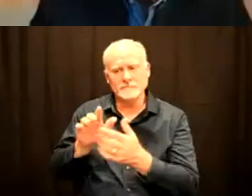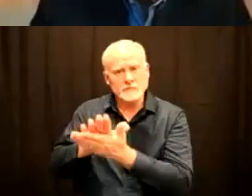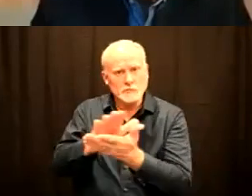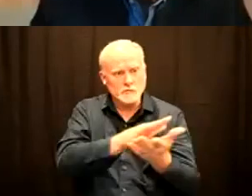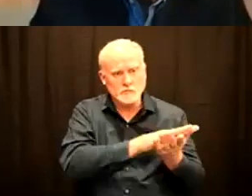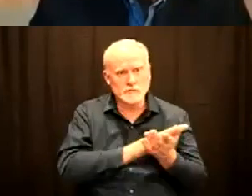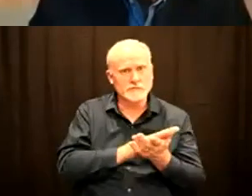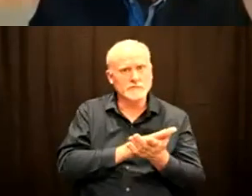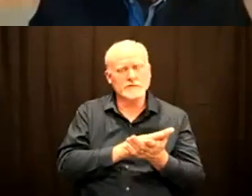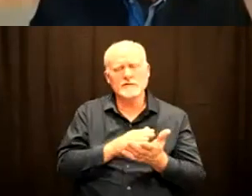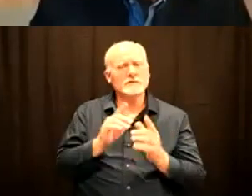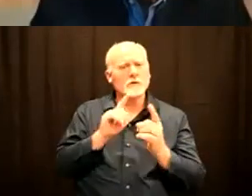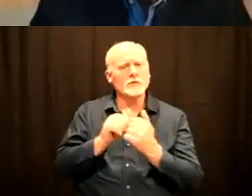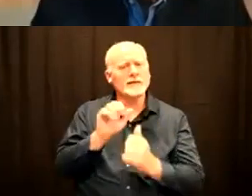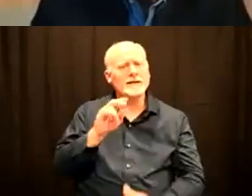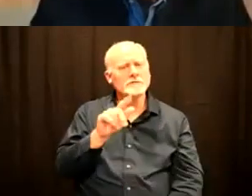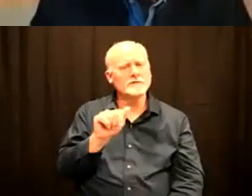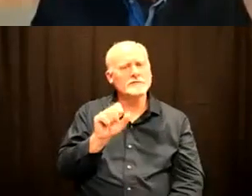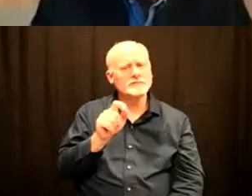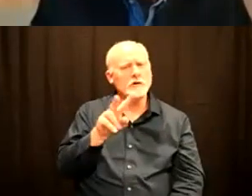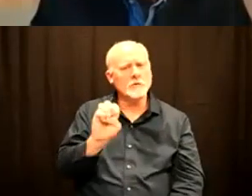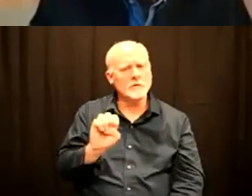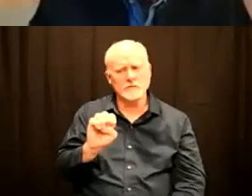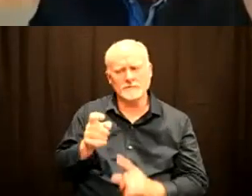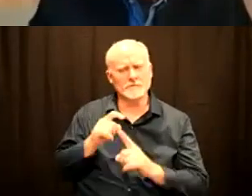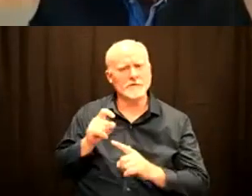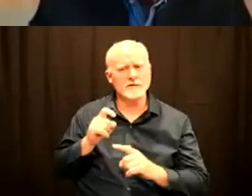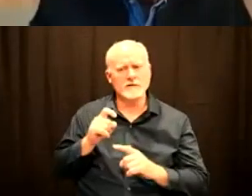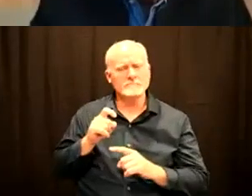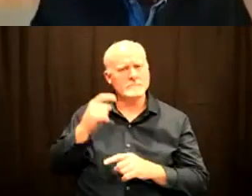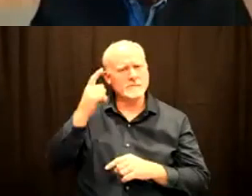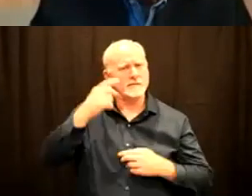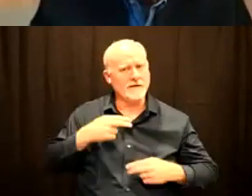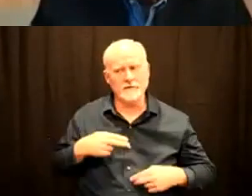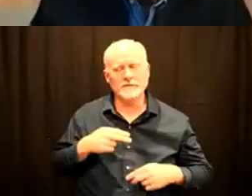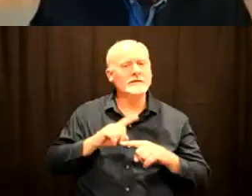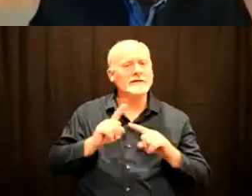angela stowe from student health about mental health issues for your students and yourself